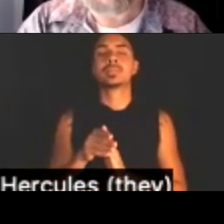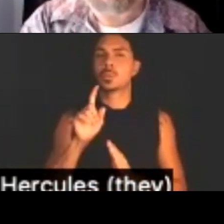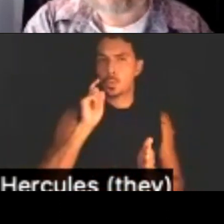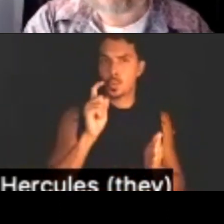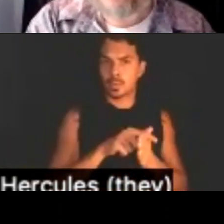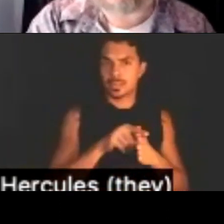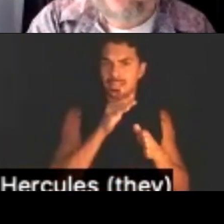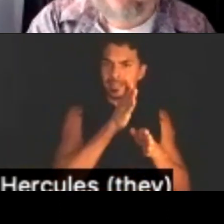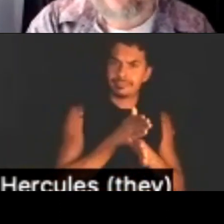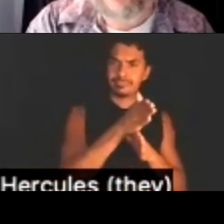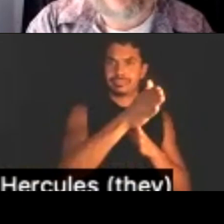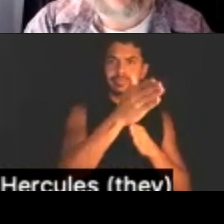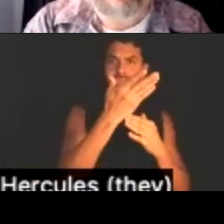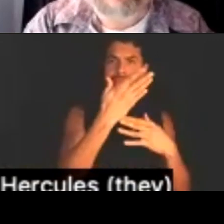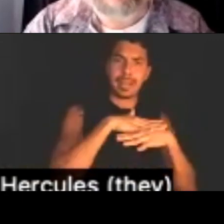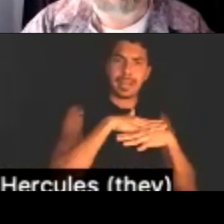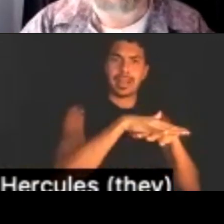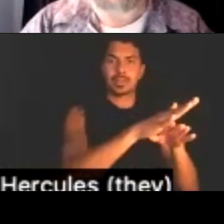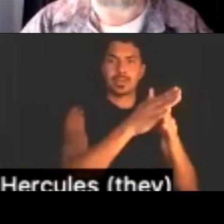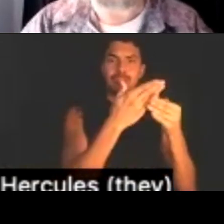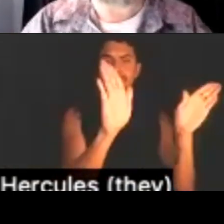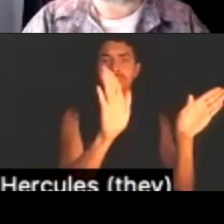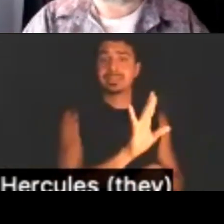versus that 7% of the general population.